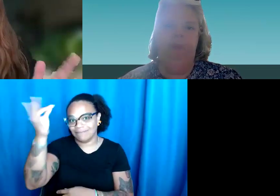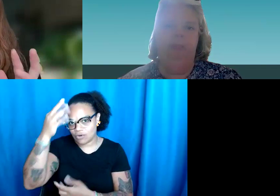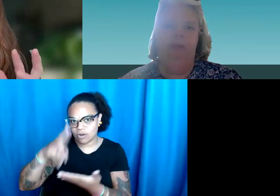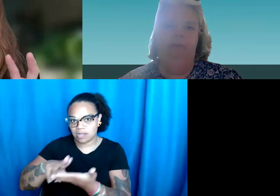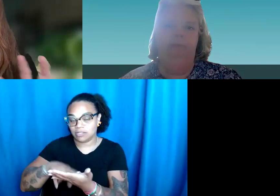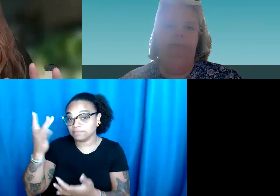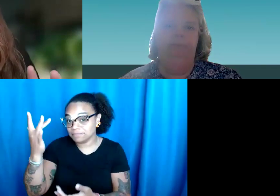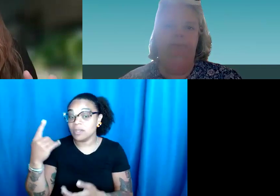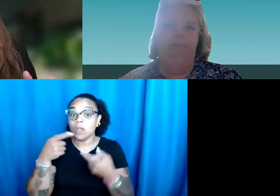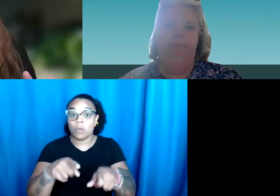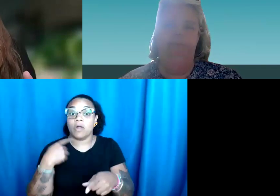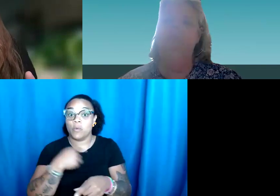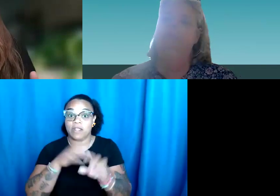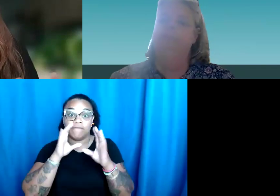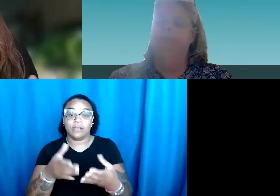we are focused on this B to B space.